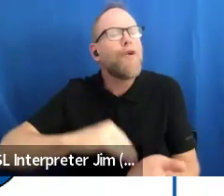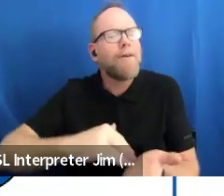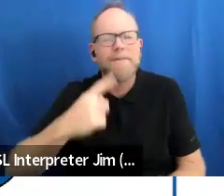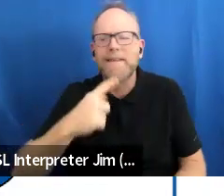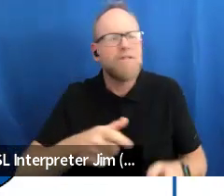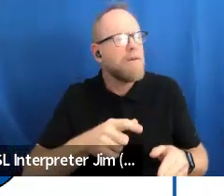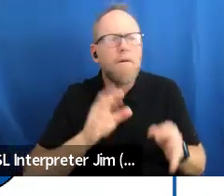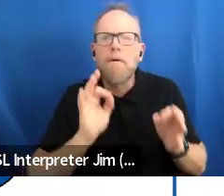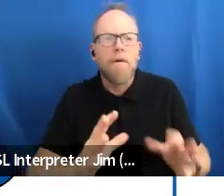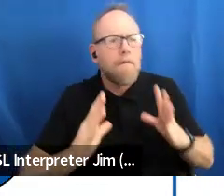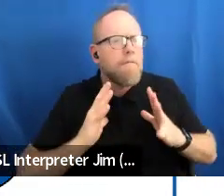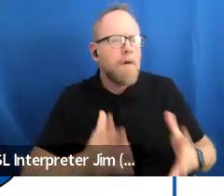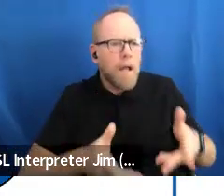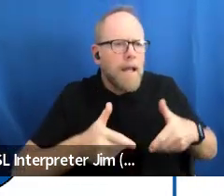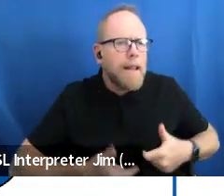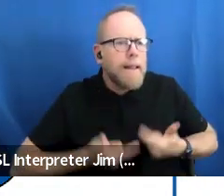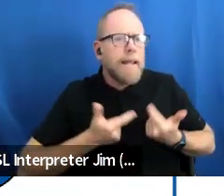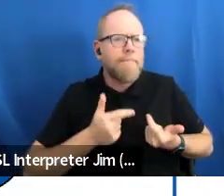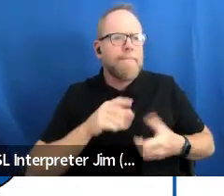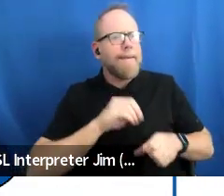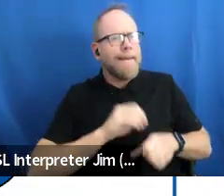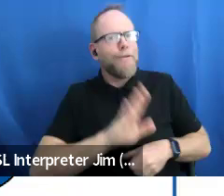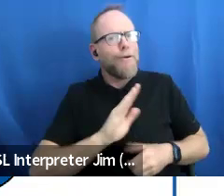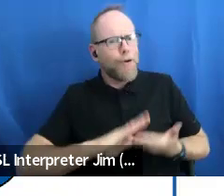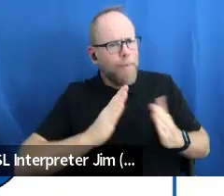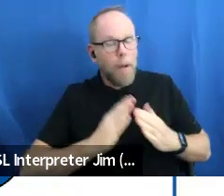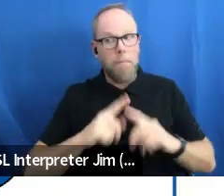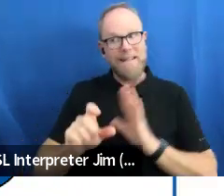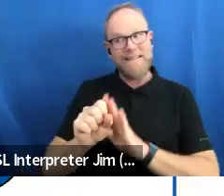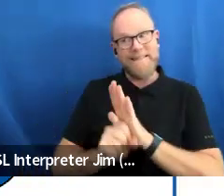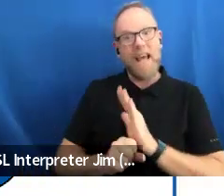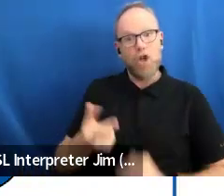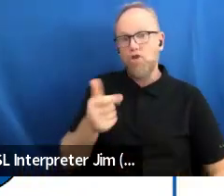But the state of Georgia wouldn't allow her to do so until there was a case that went all the way